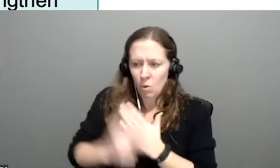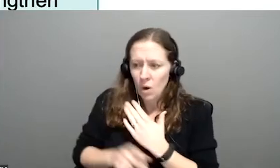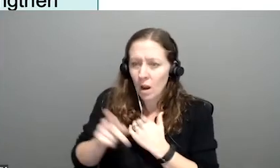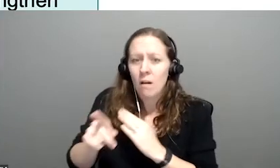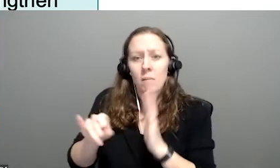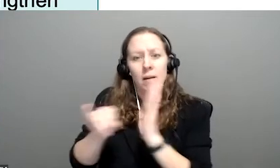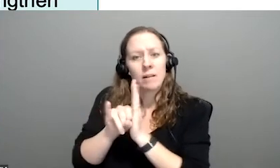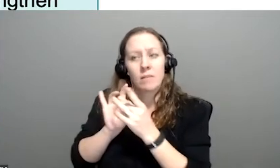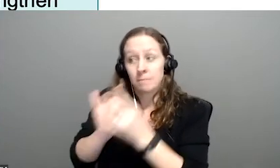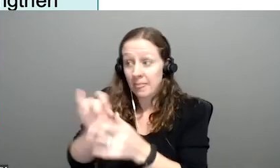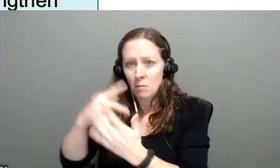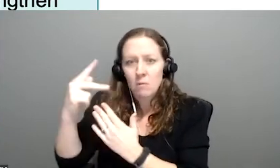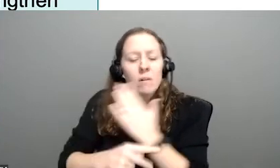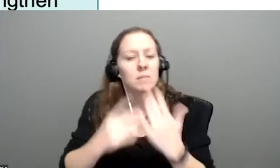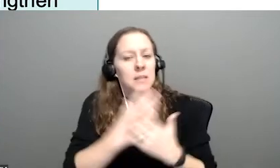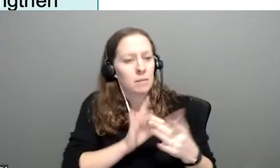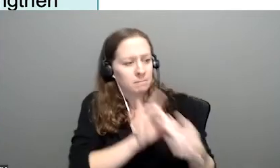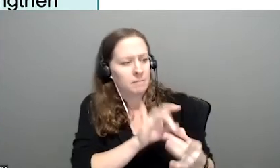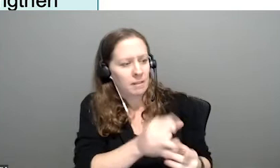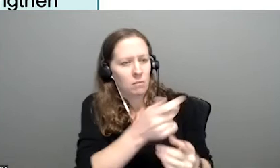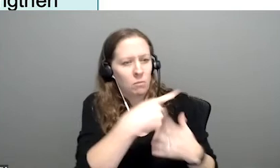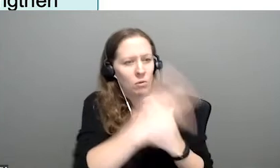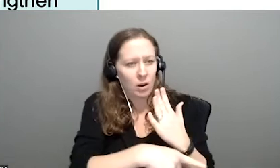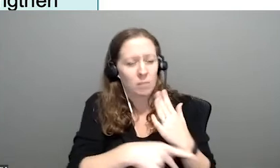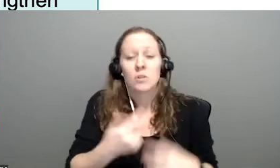So, GBA+ is important for a variety of reasons. I will give a quick